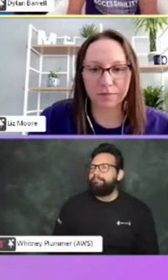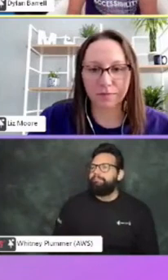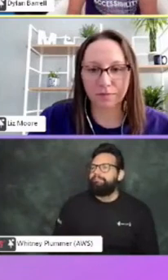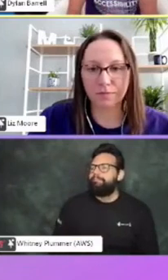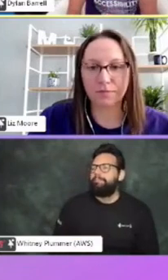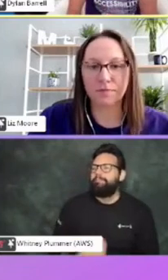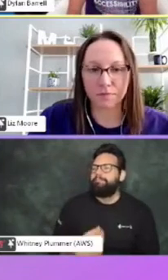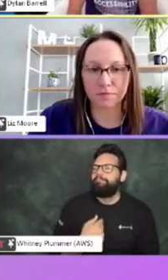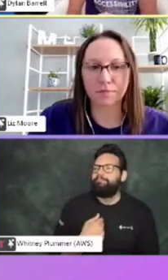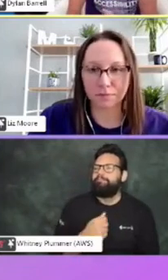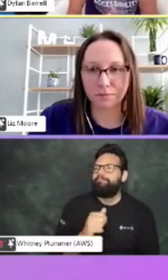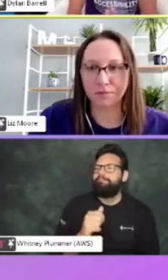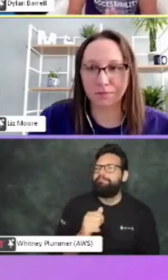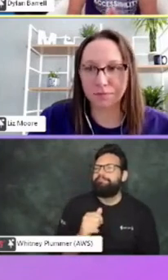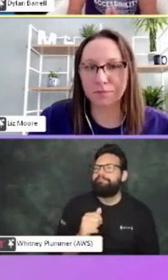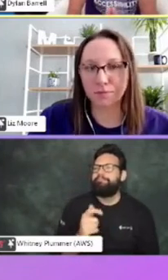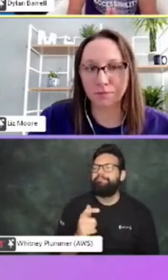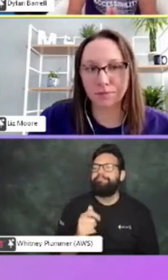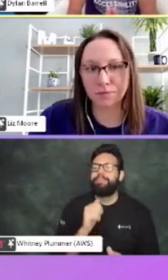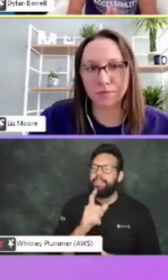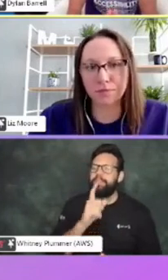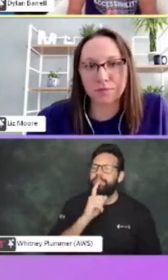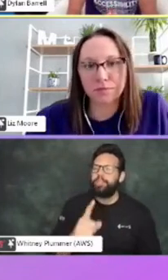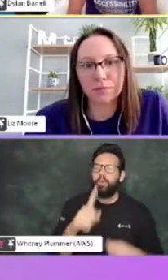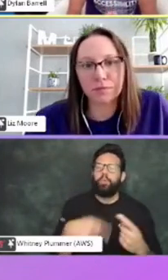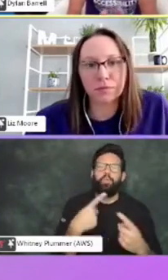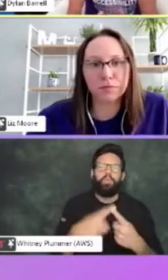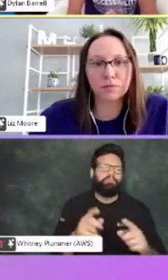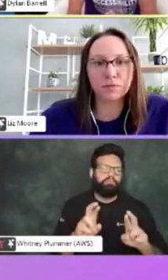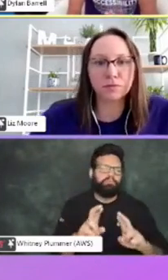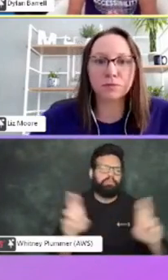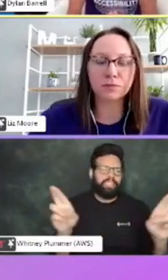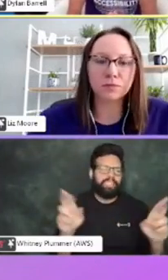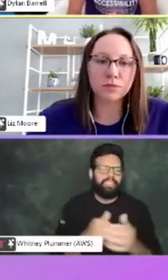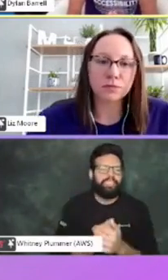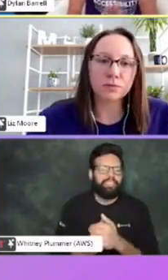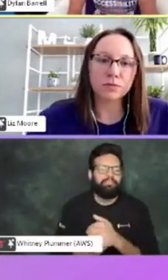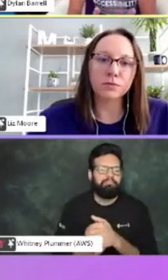of when those specific changes are being made.